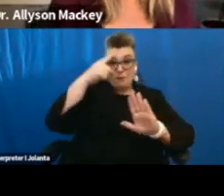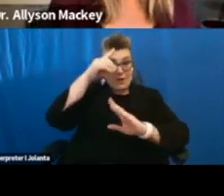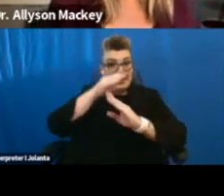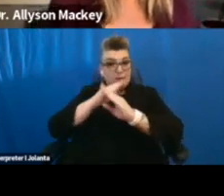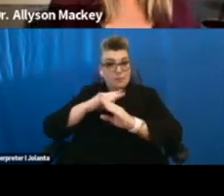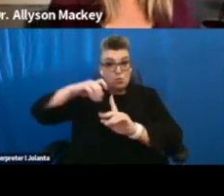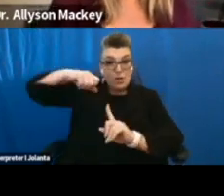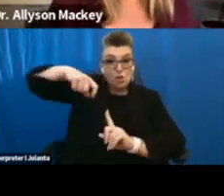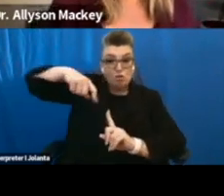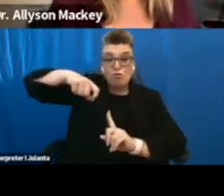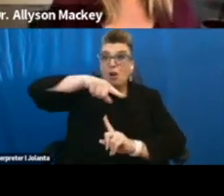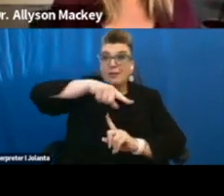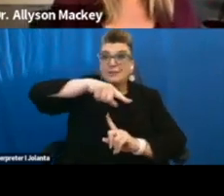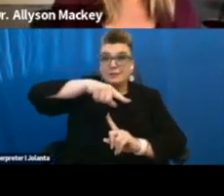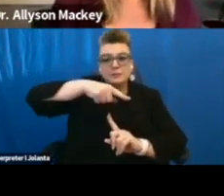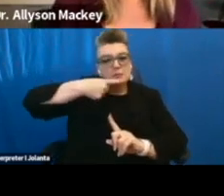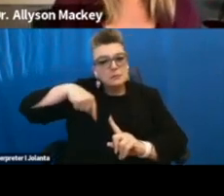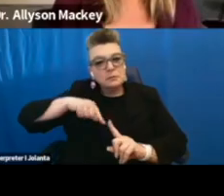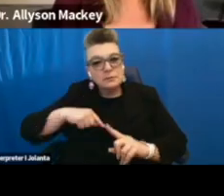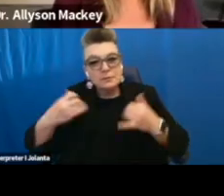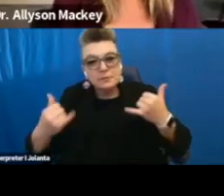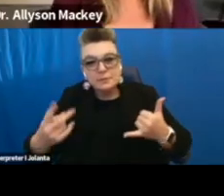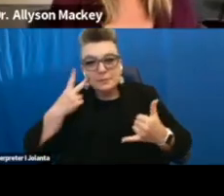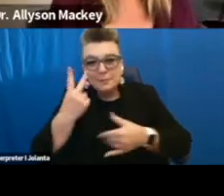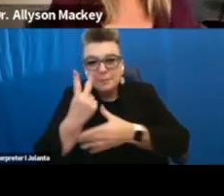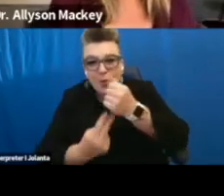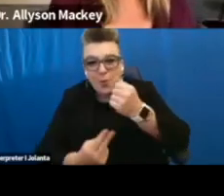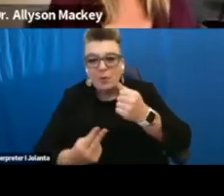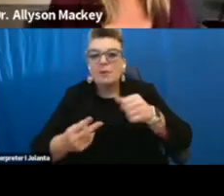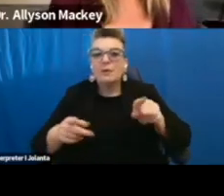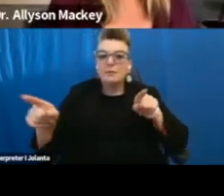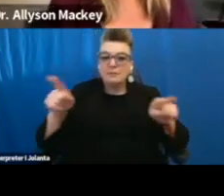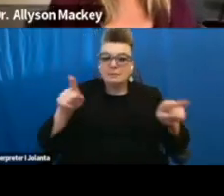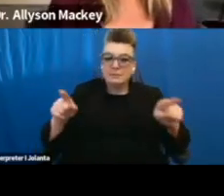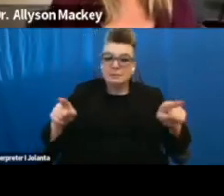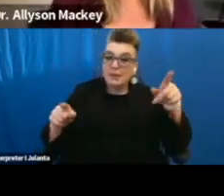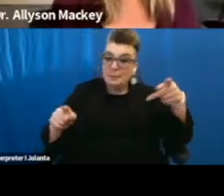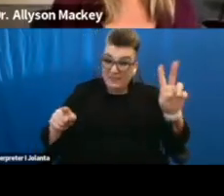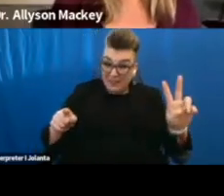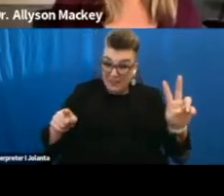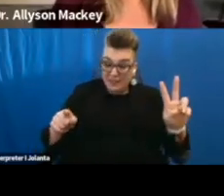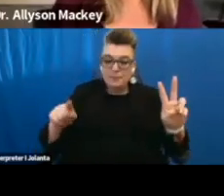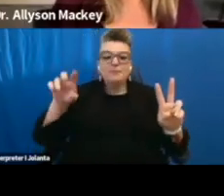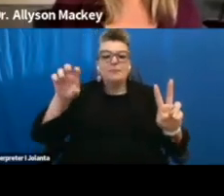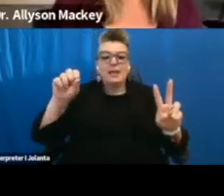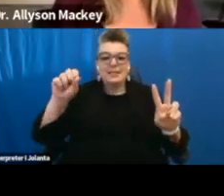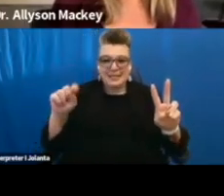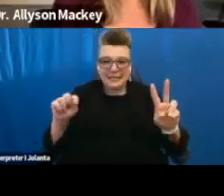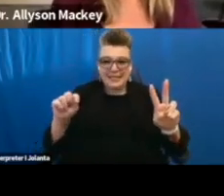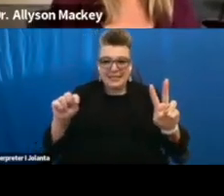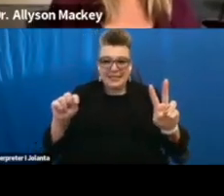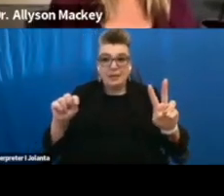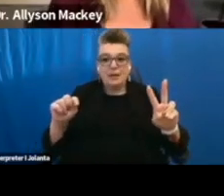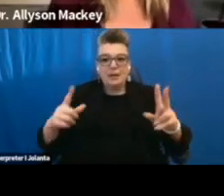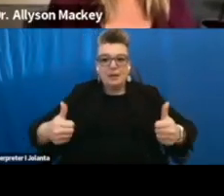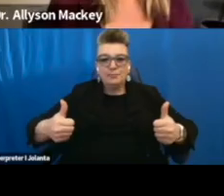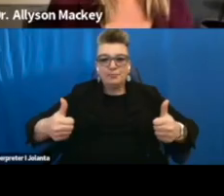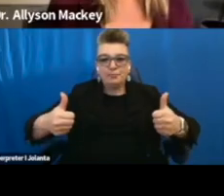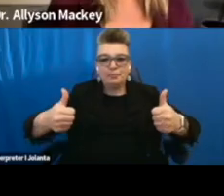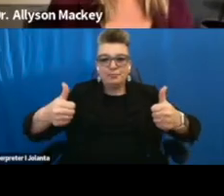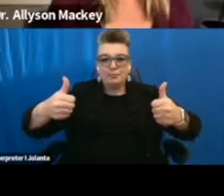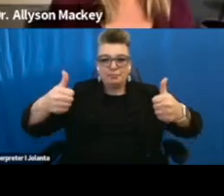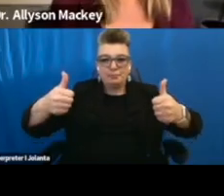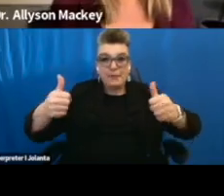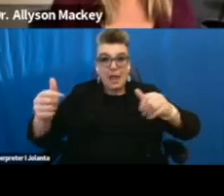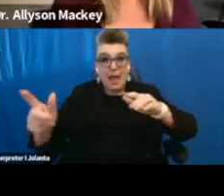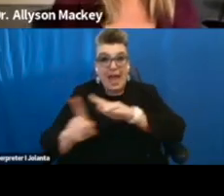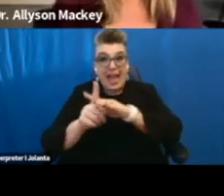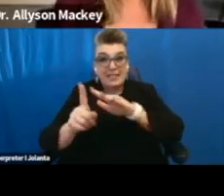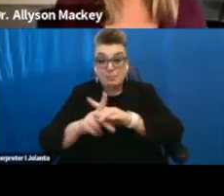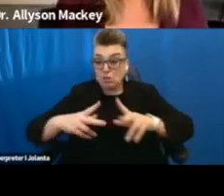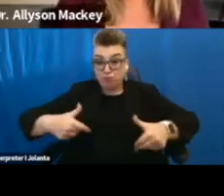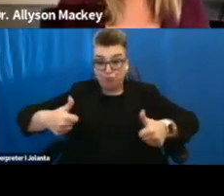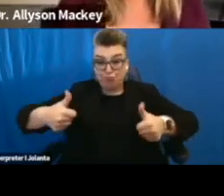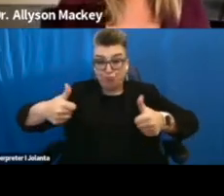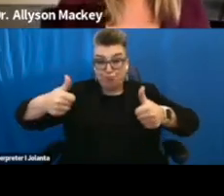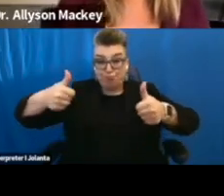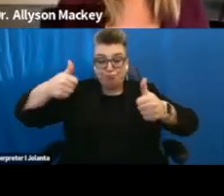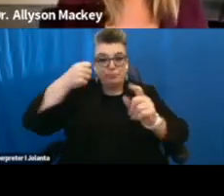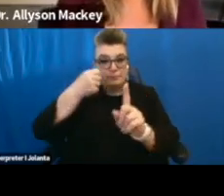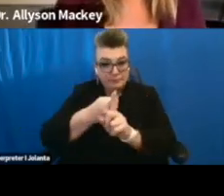see both now for PV and for SST an increase in expression till about age 8 and a plateau after